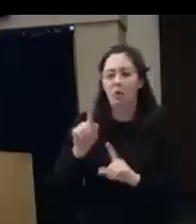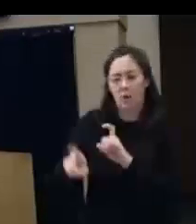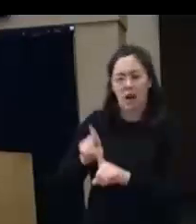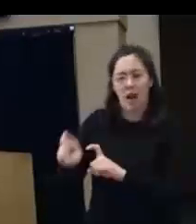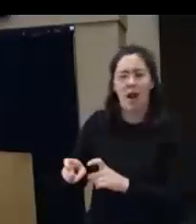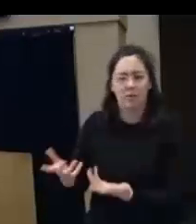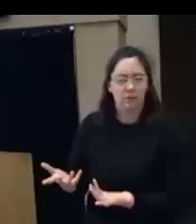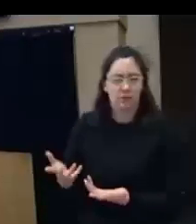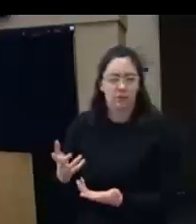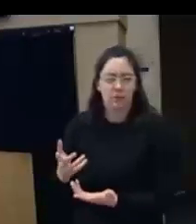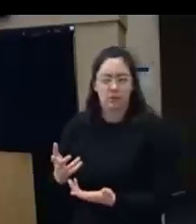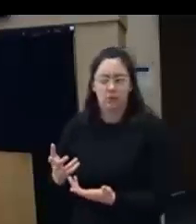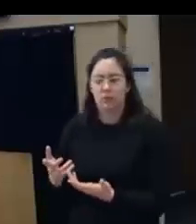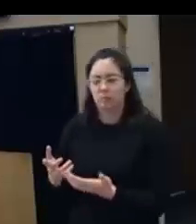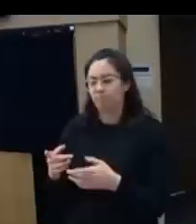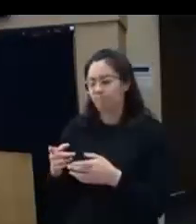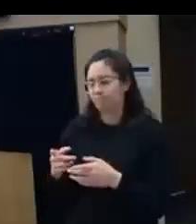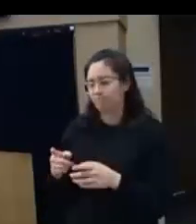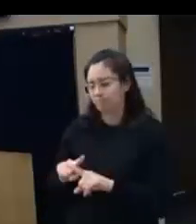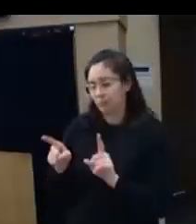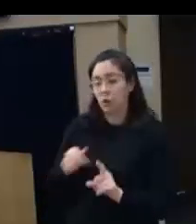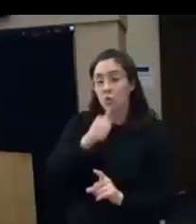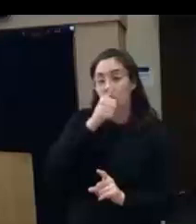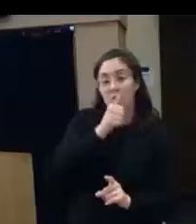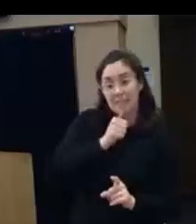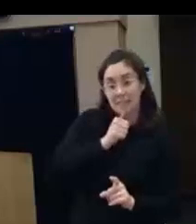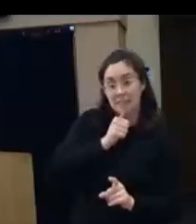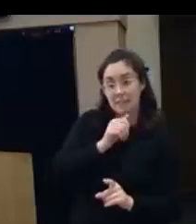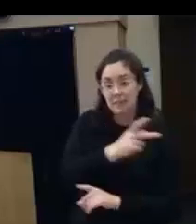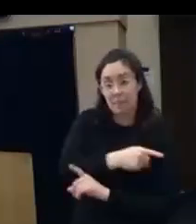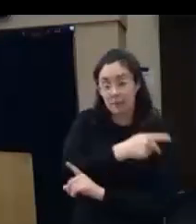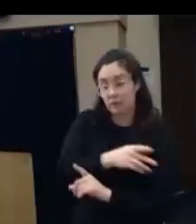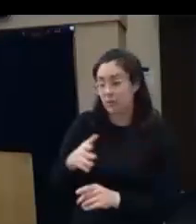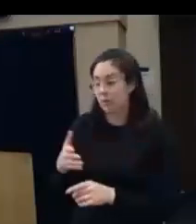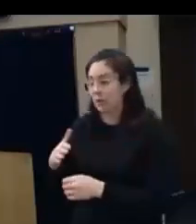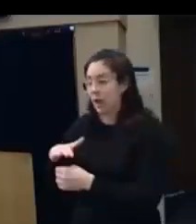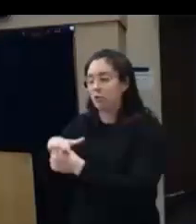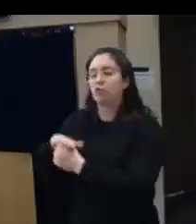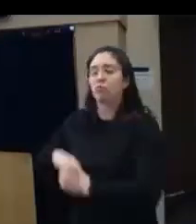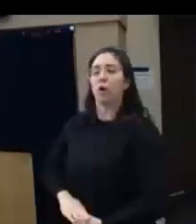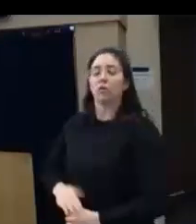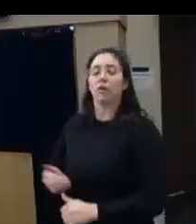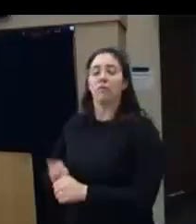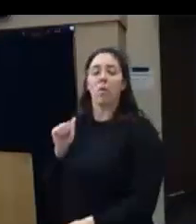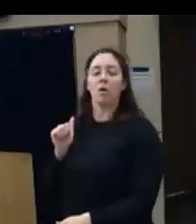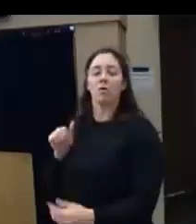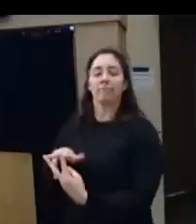that you differentiate between resiliency and suppression or avoidance um because sometimes